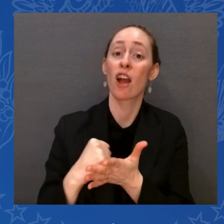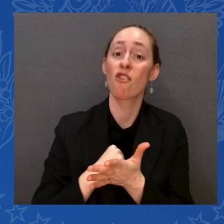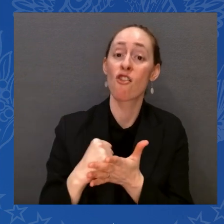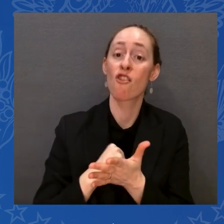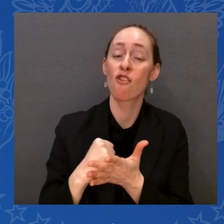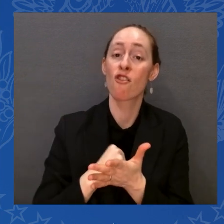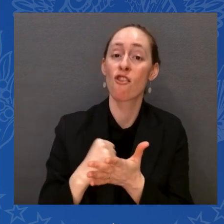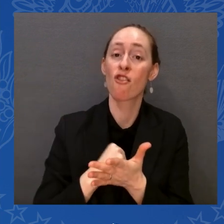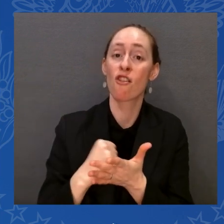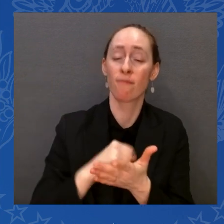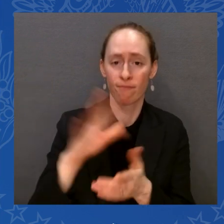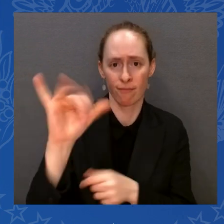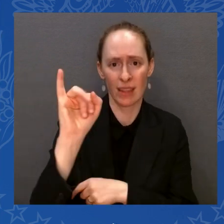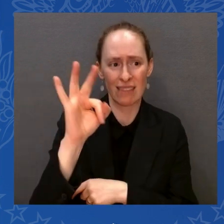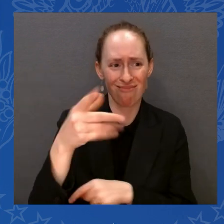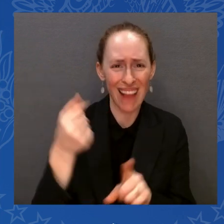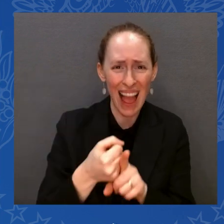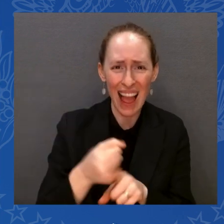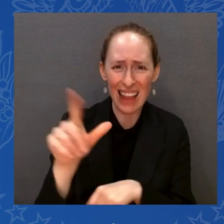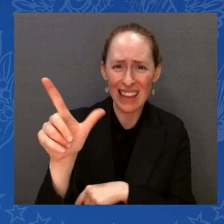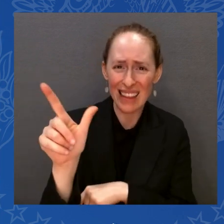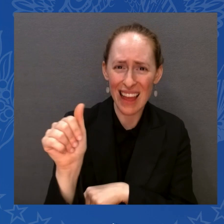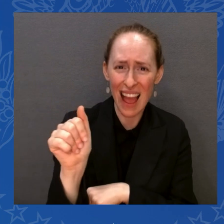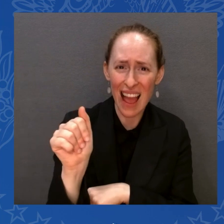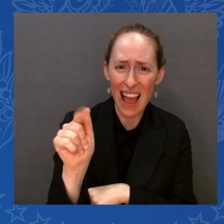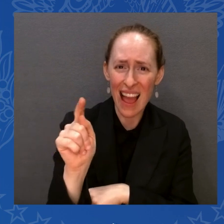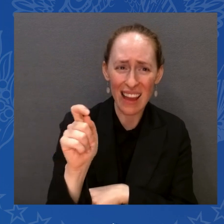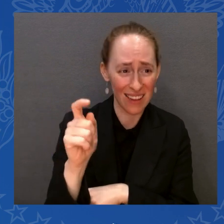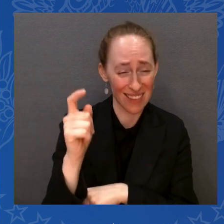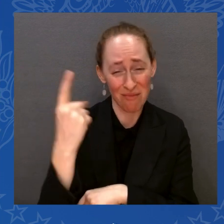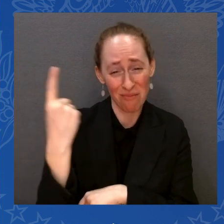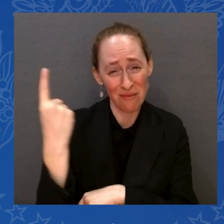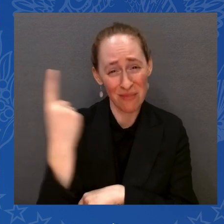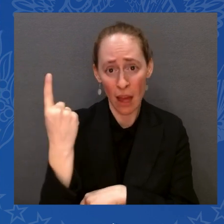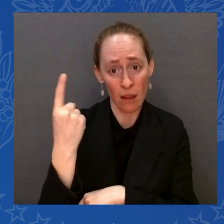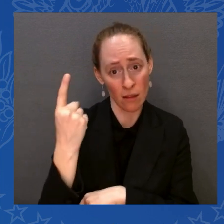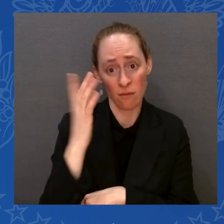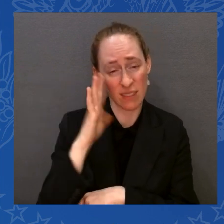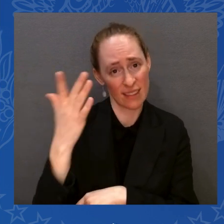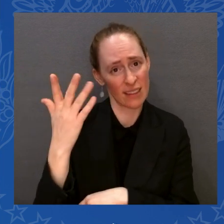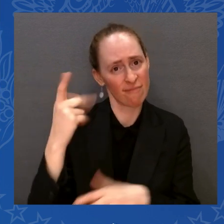if you're late on a payment by a day, it's 30 bucks. Guess what? It's going to be $8 now.